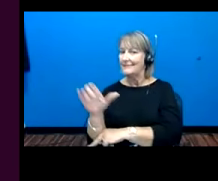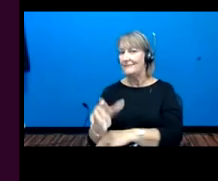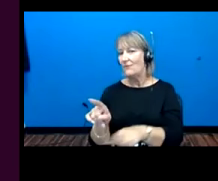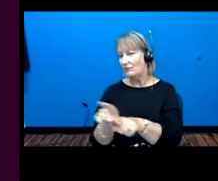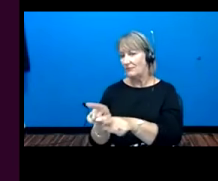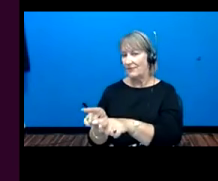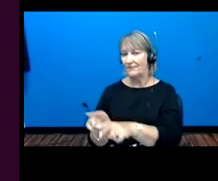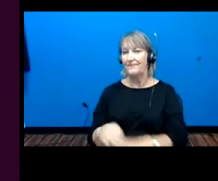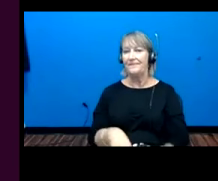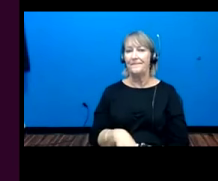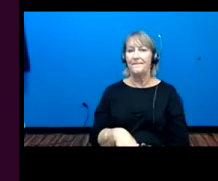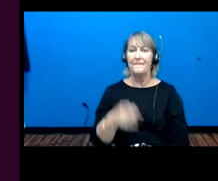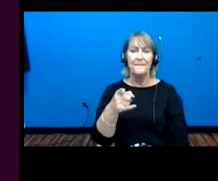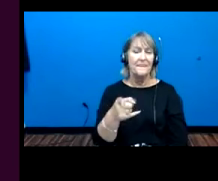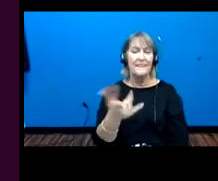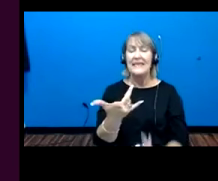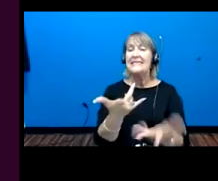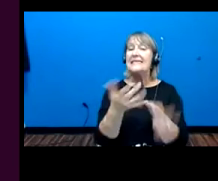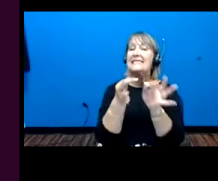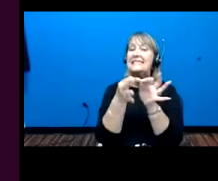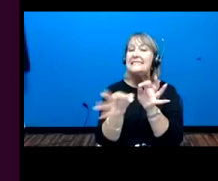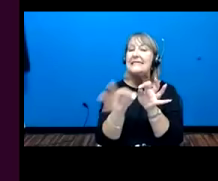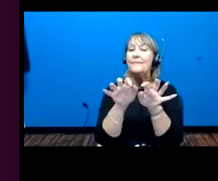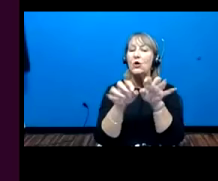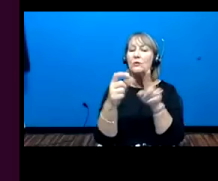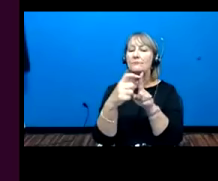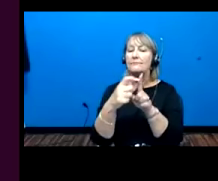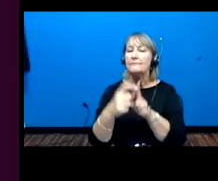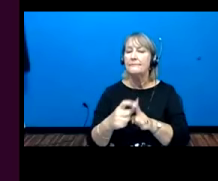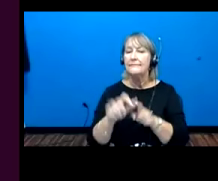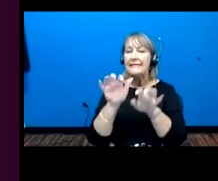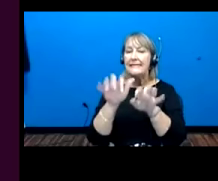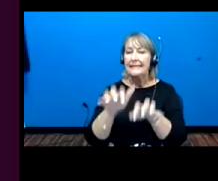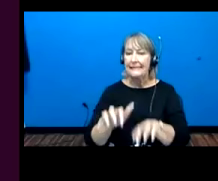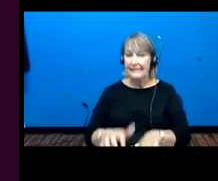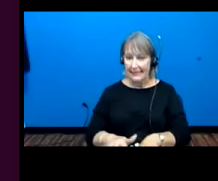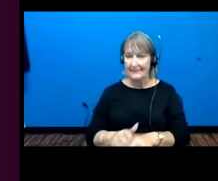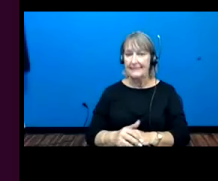We've got COVID-19 Simplified Text. So more information will be coming here